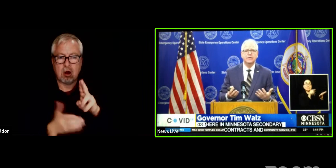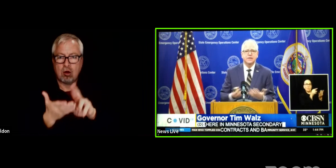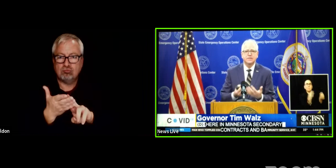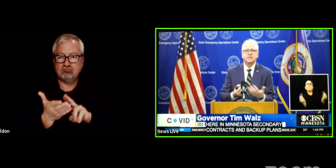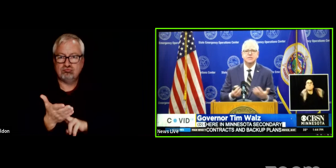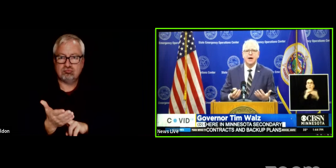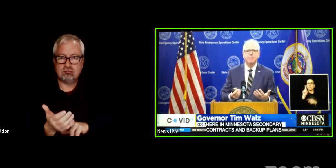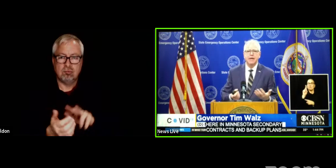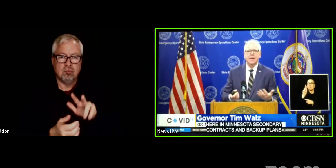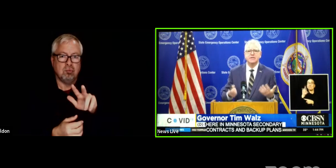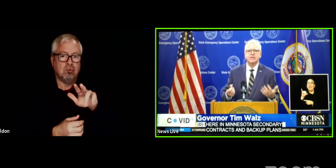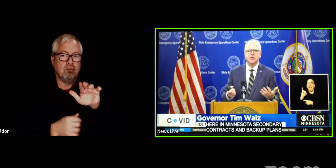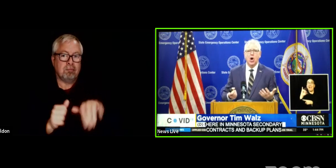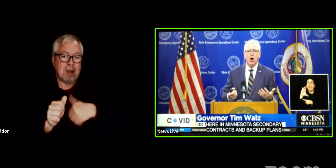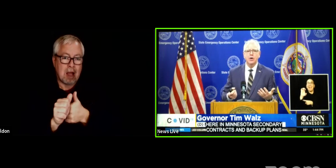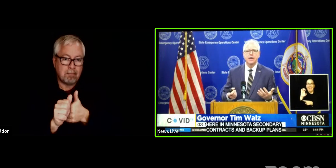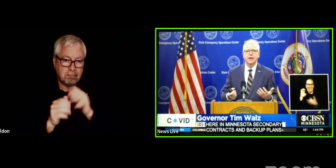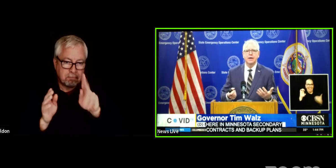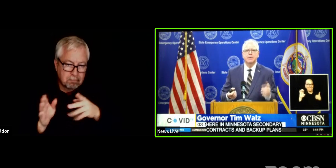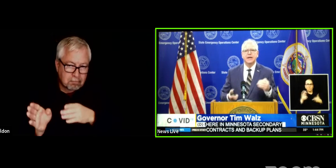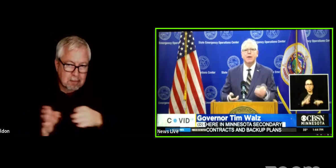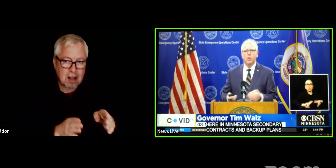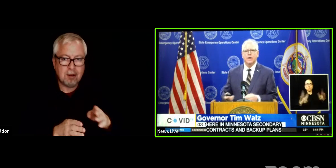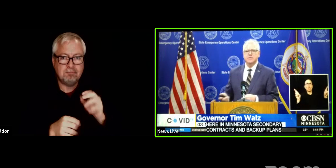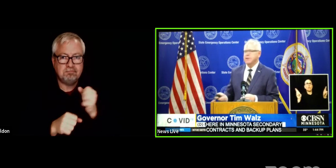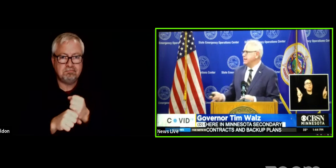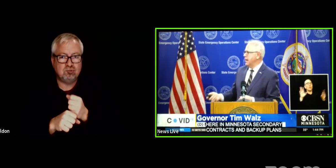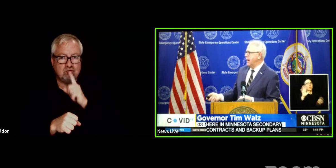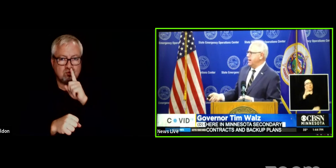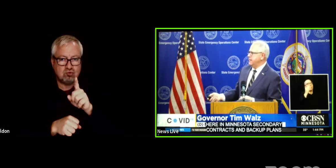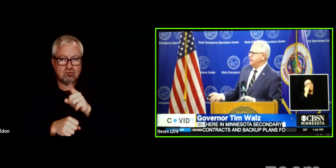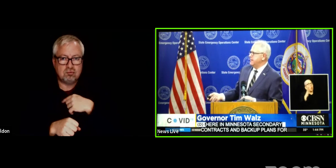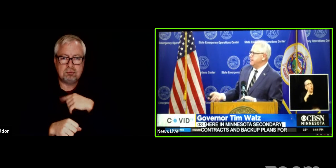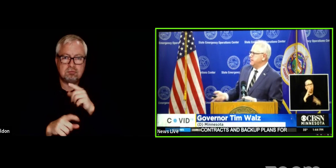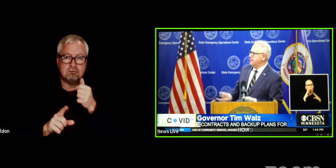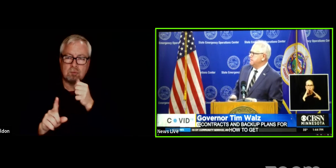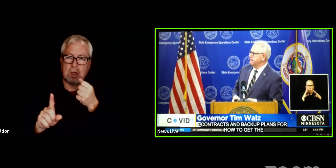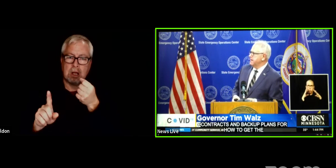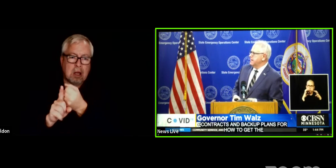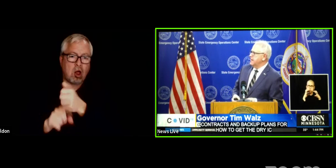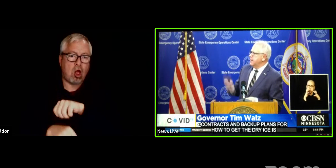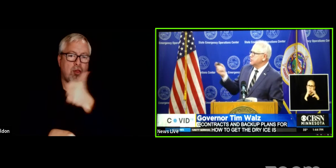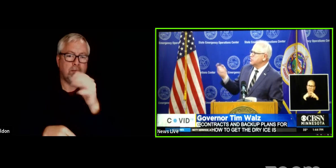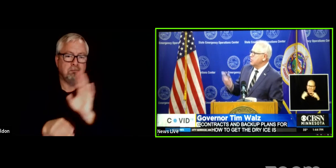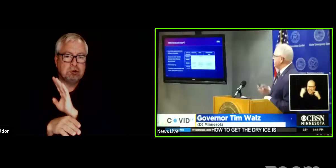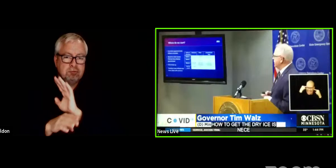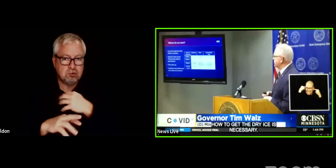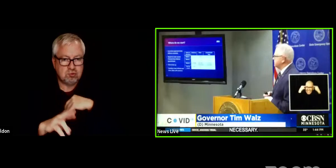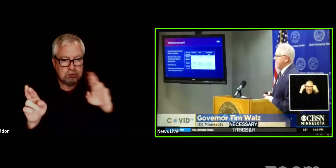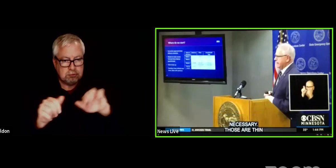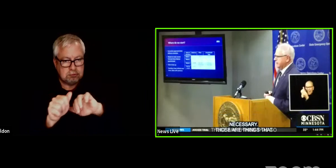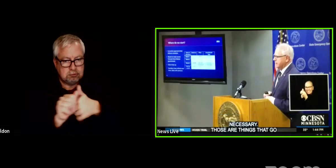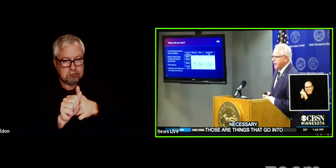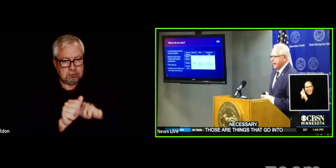INTO THIS. THIS IS COMPLEX, IT'S HARD BUT THAT WORK HAS BEEN DONE. HERE'S WHAT WE CAN EXPECT.